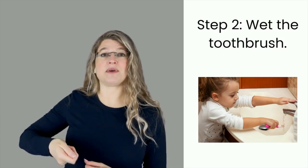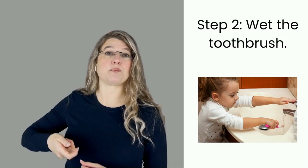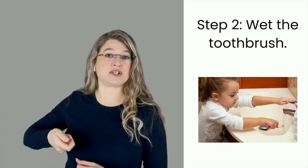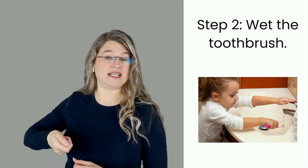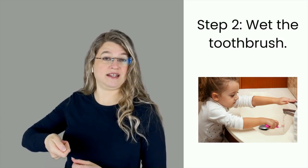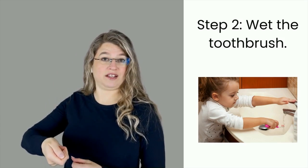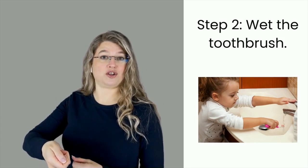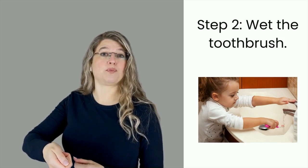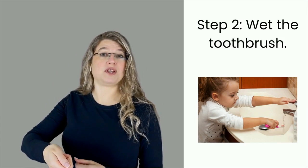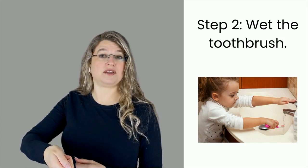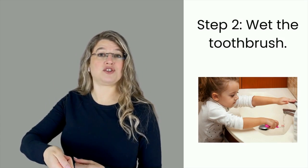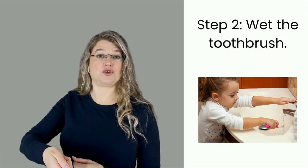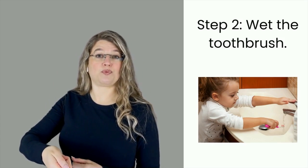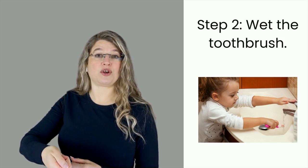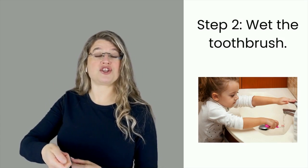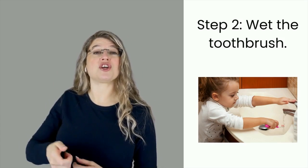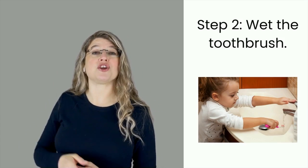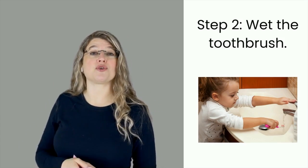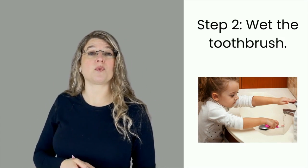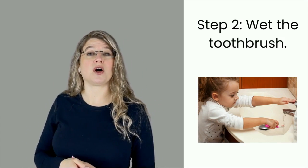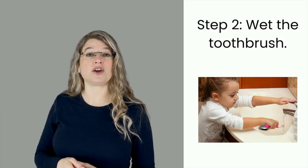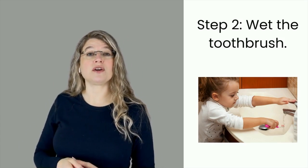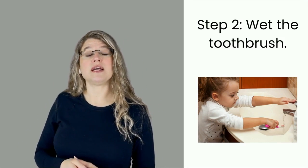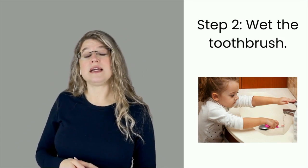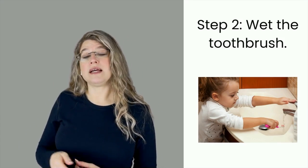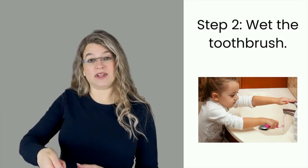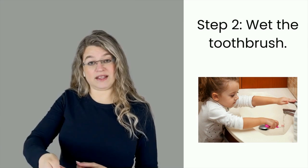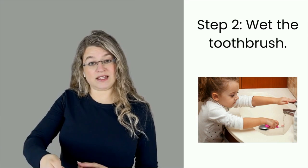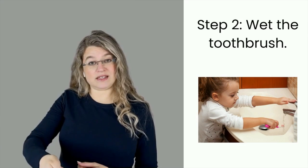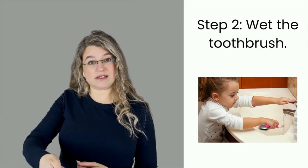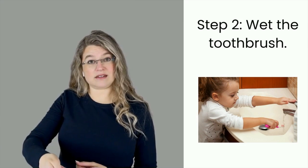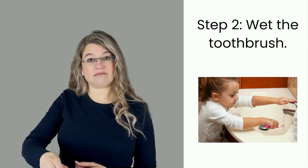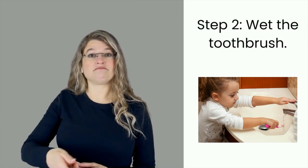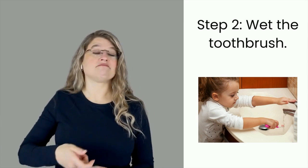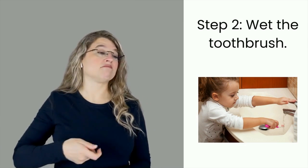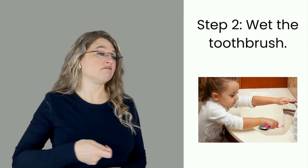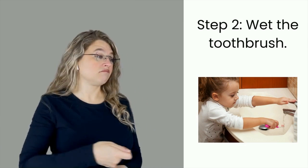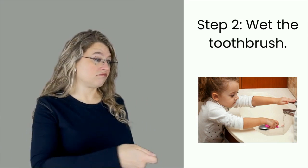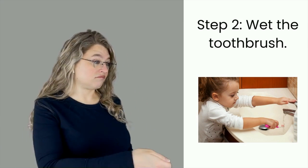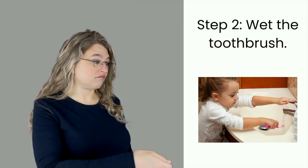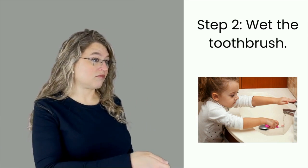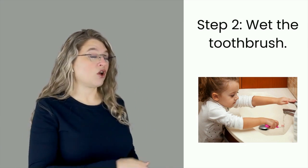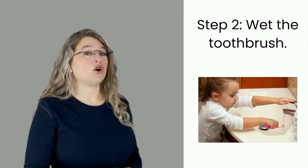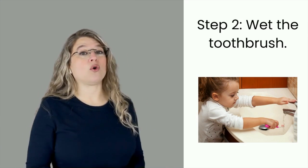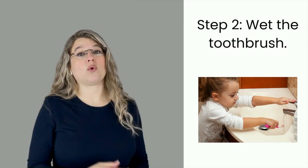like pretend like you're putting the toothbrush under water like this. Or